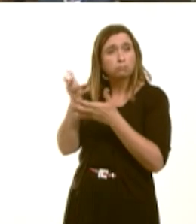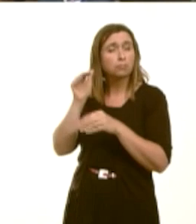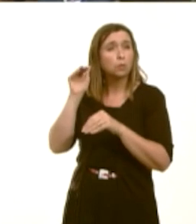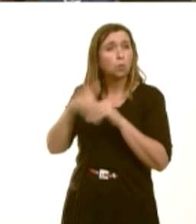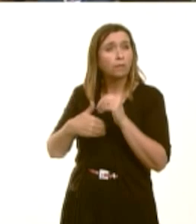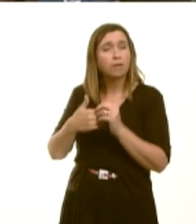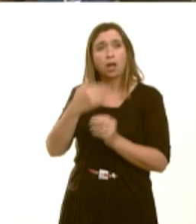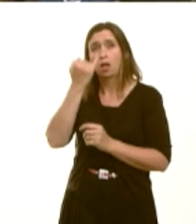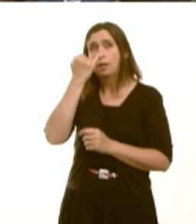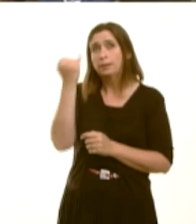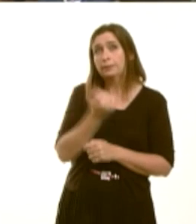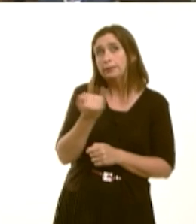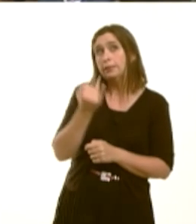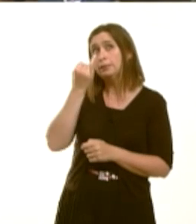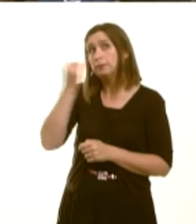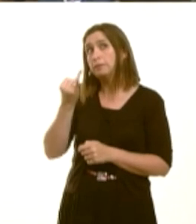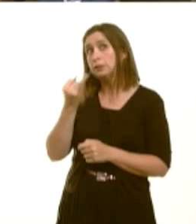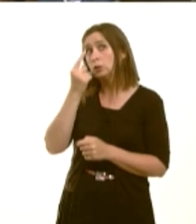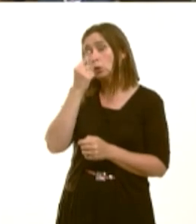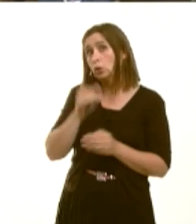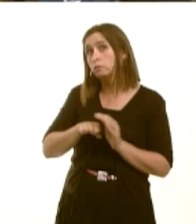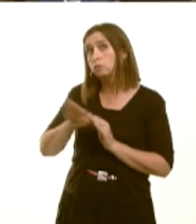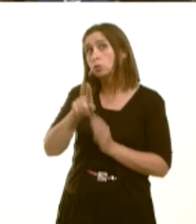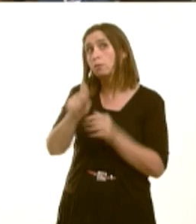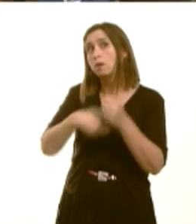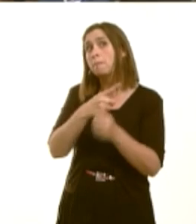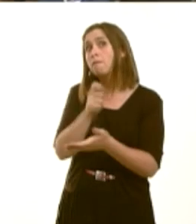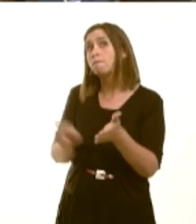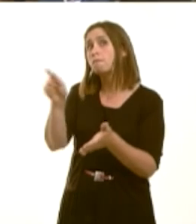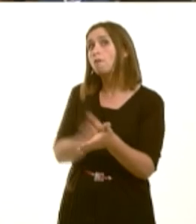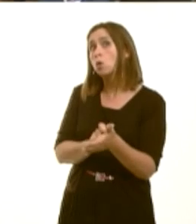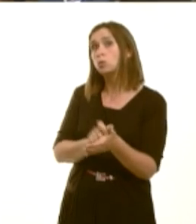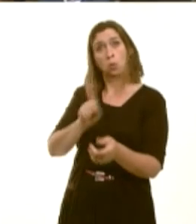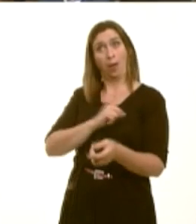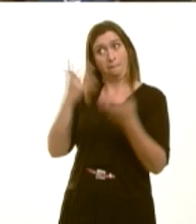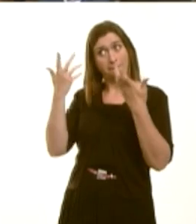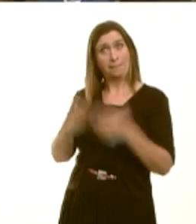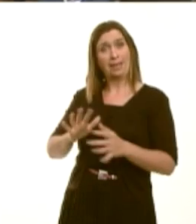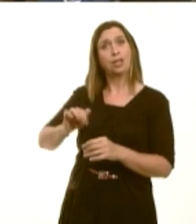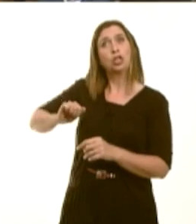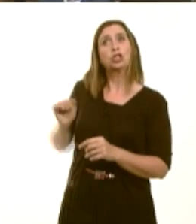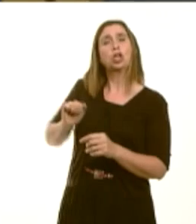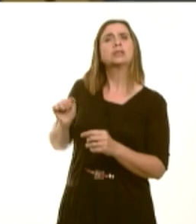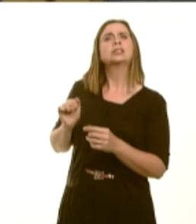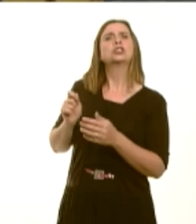16 and 17-year-olds to vote in the Scottish referendum? When does he anticipate that we